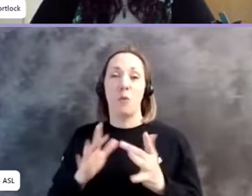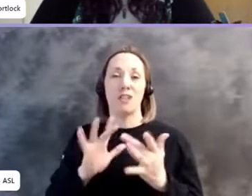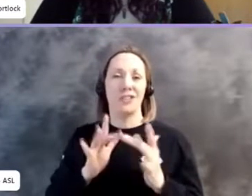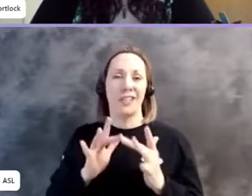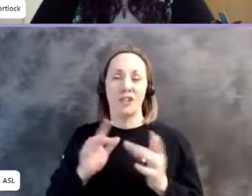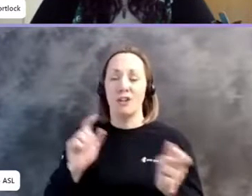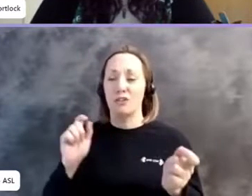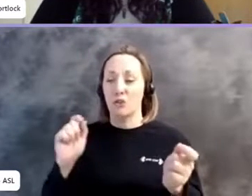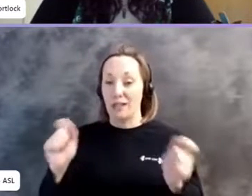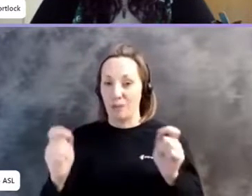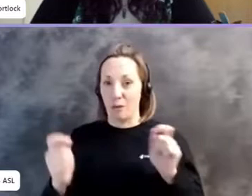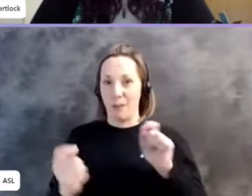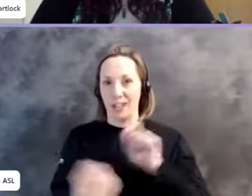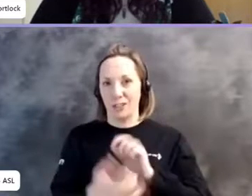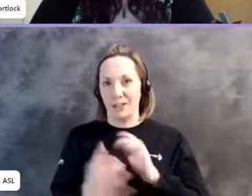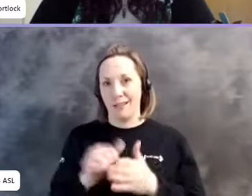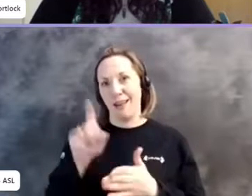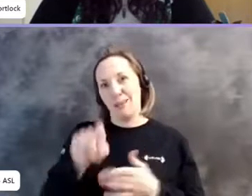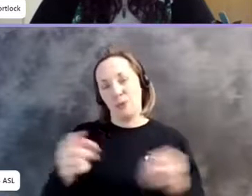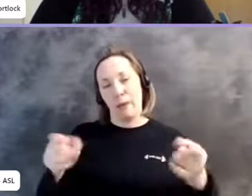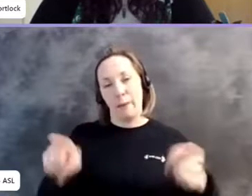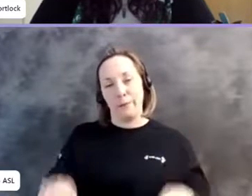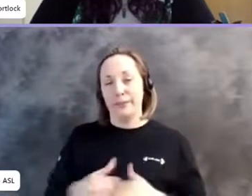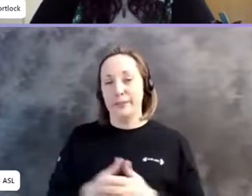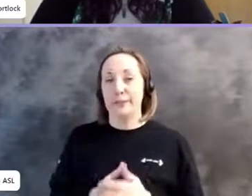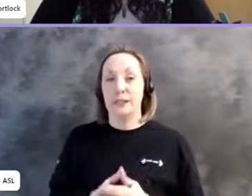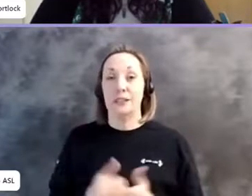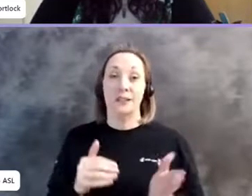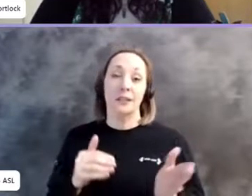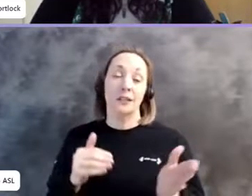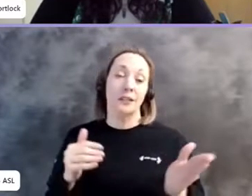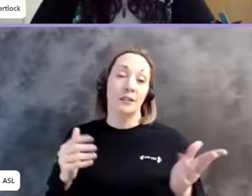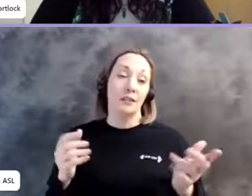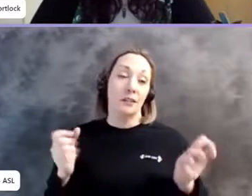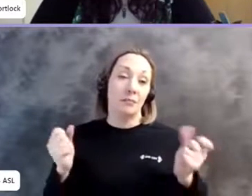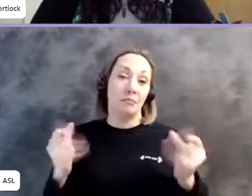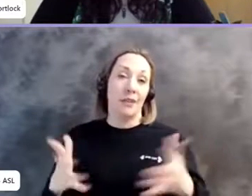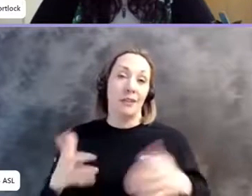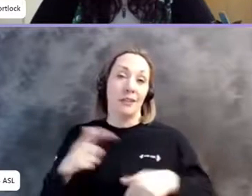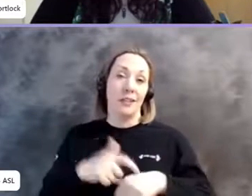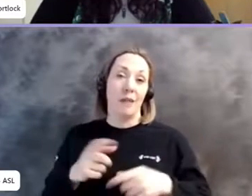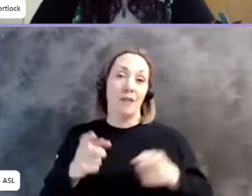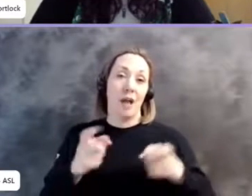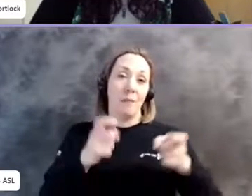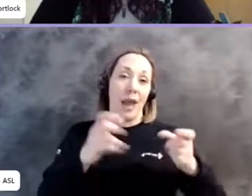audience questions, but CHandra, anything to add to that?